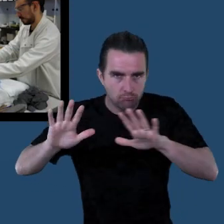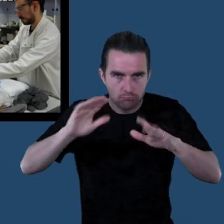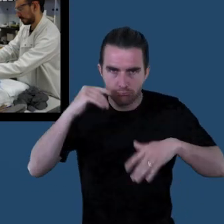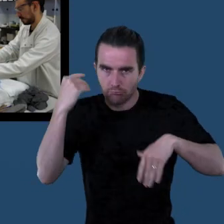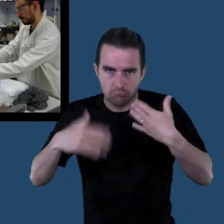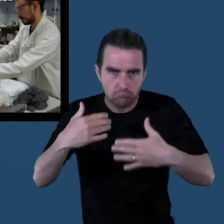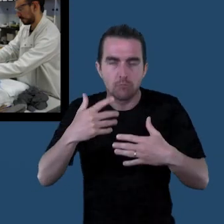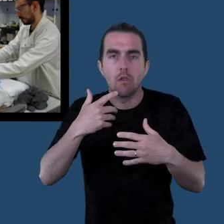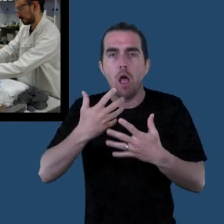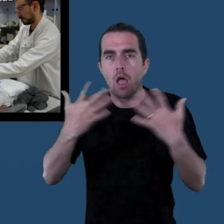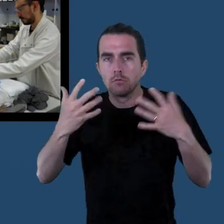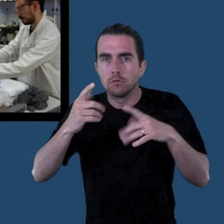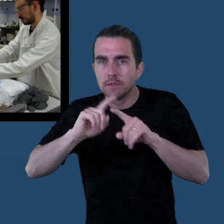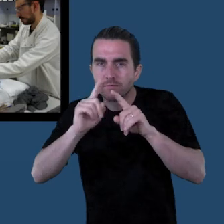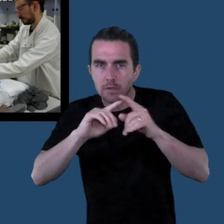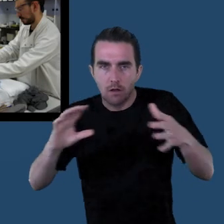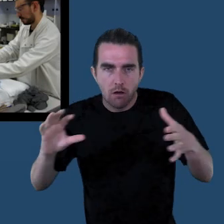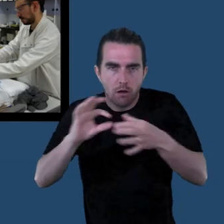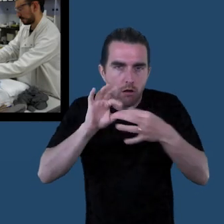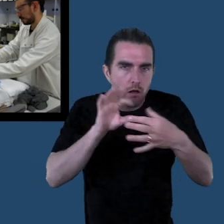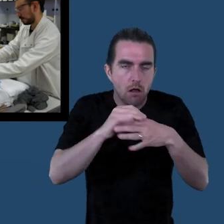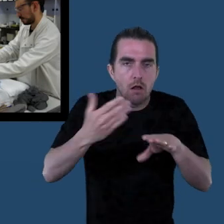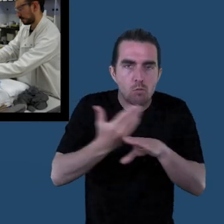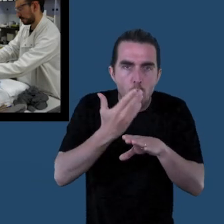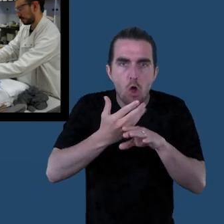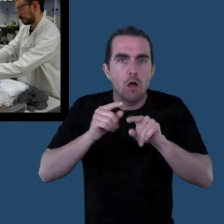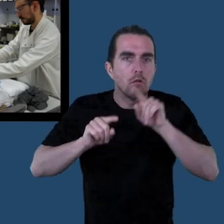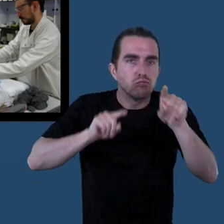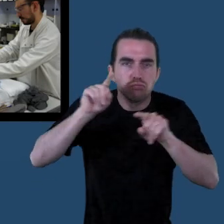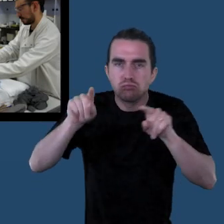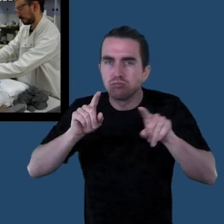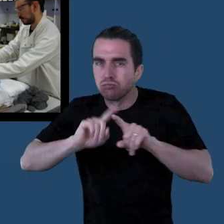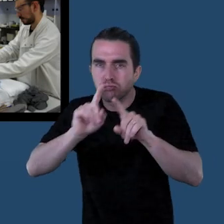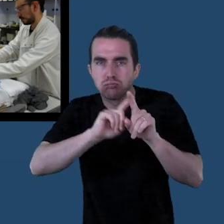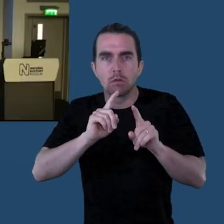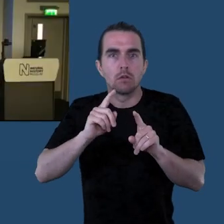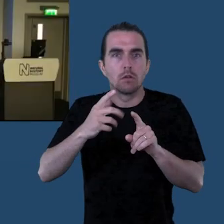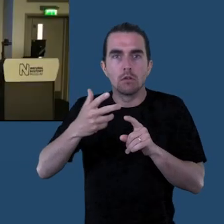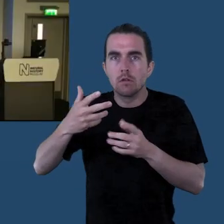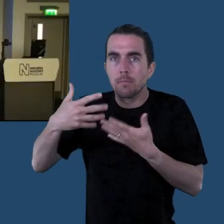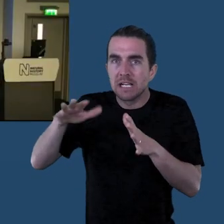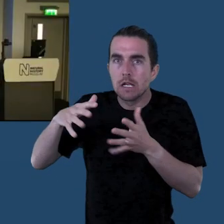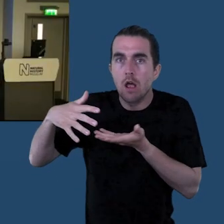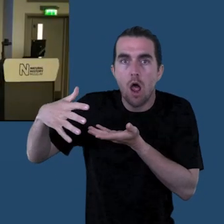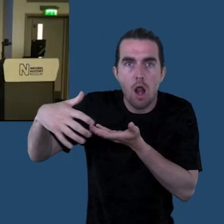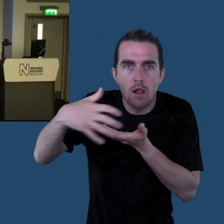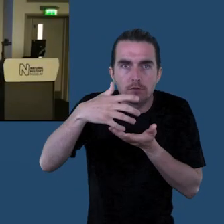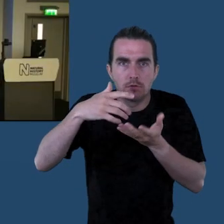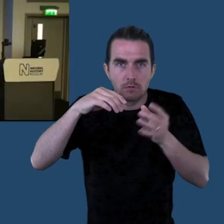Also, I've done a lot of other joint work across divisions, working in various different collections,